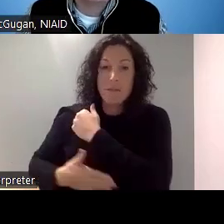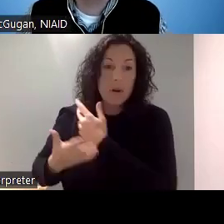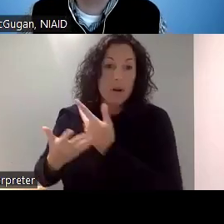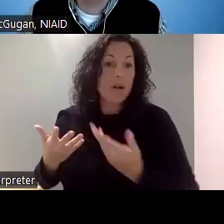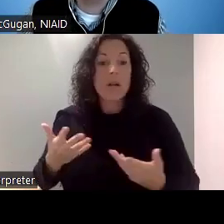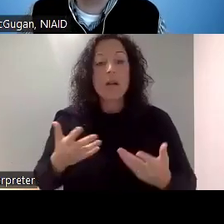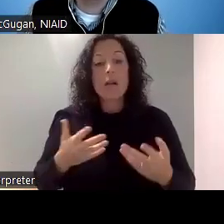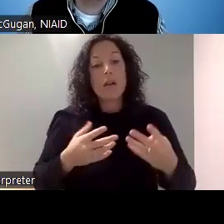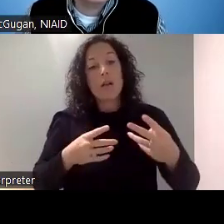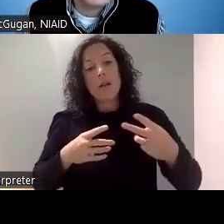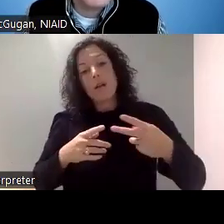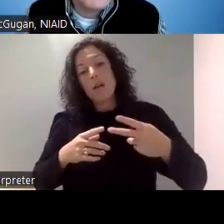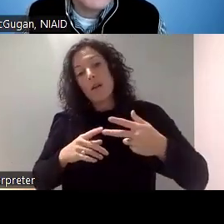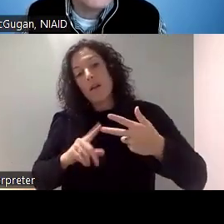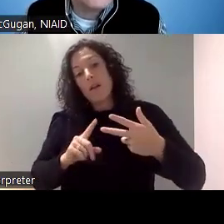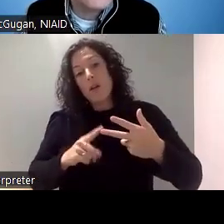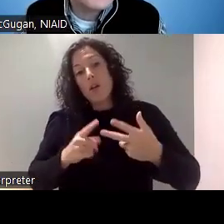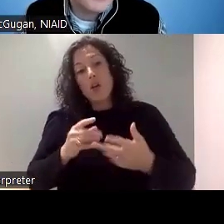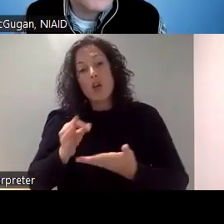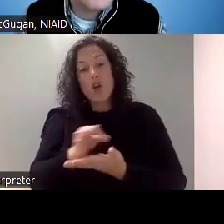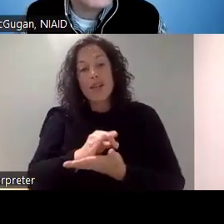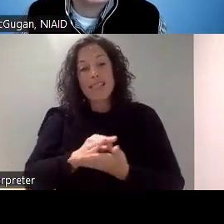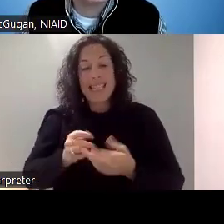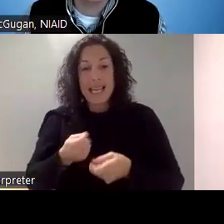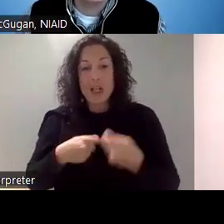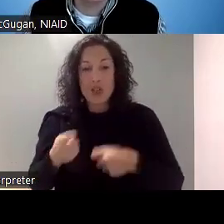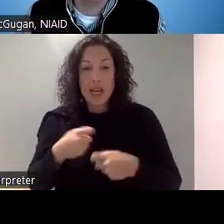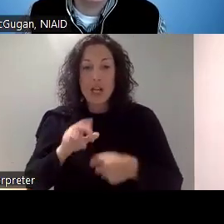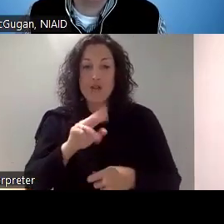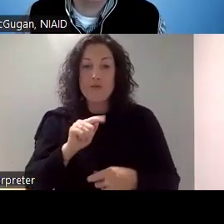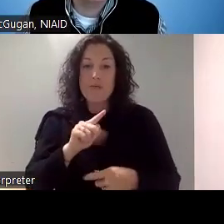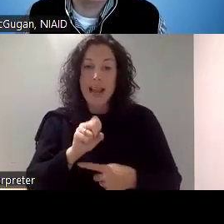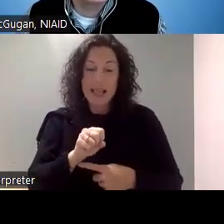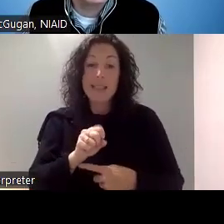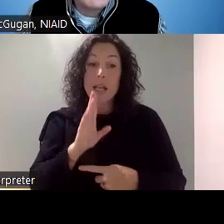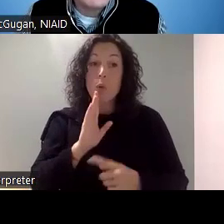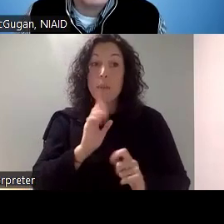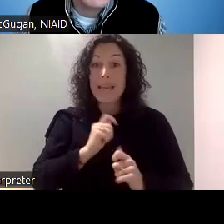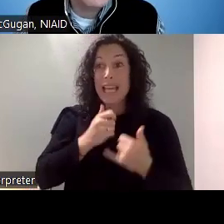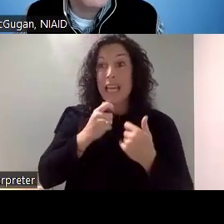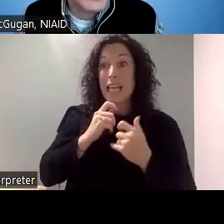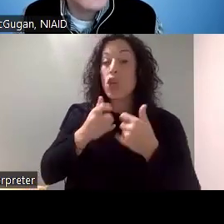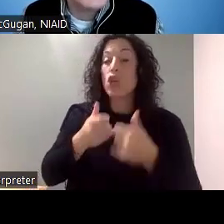so your award is going to be issued in US dollars, so you need to make sure that you keep that in mind.